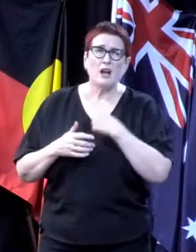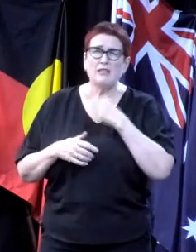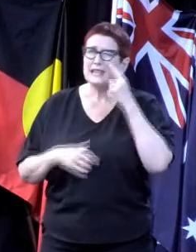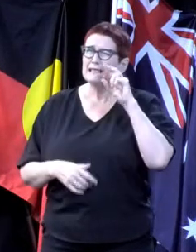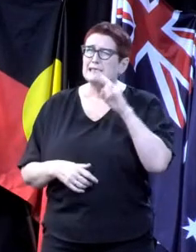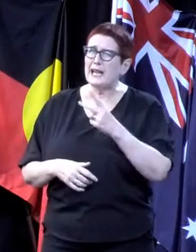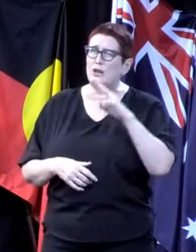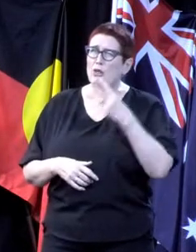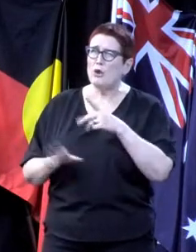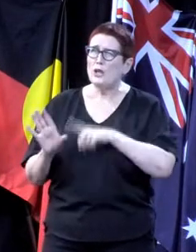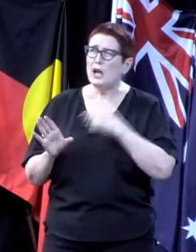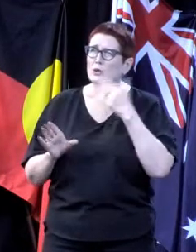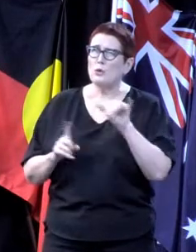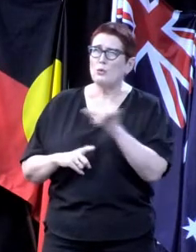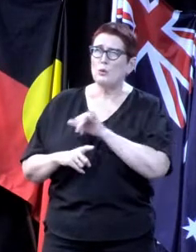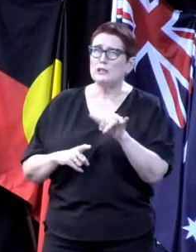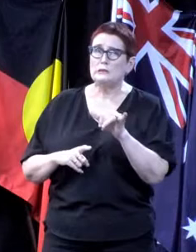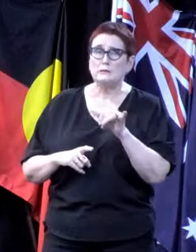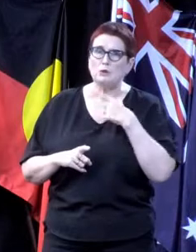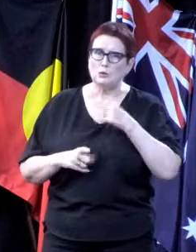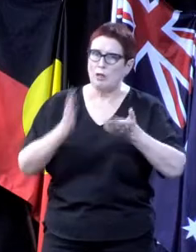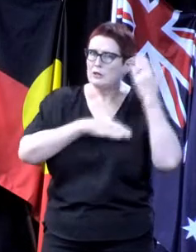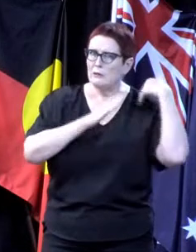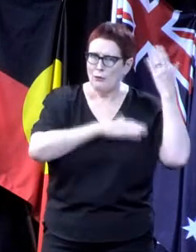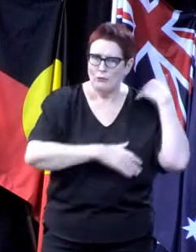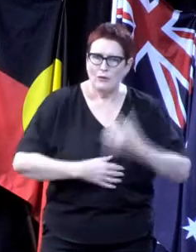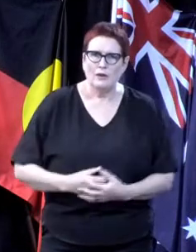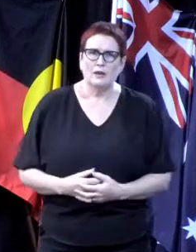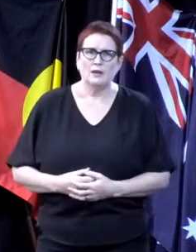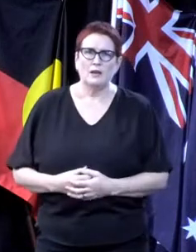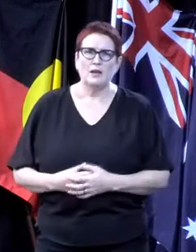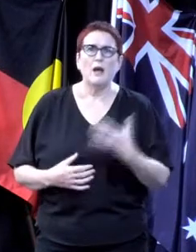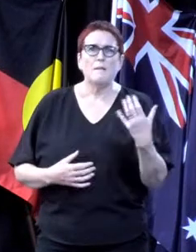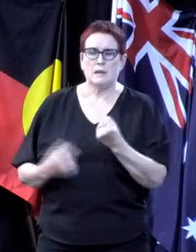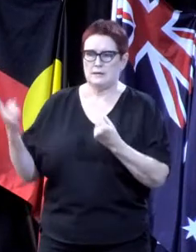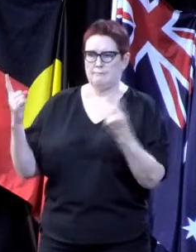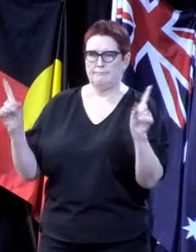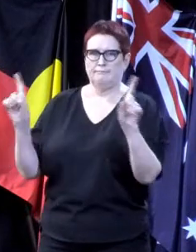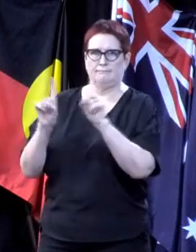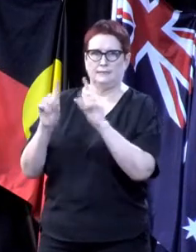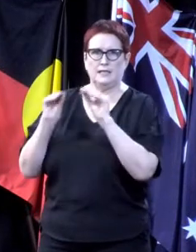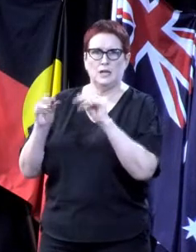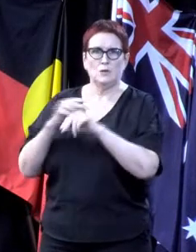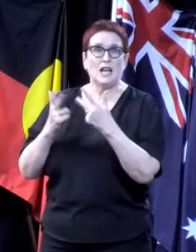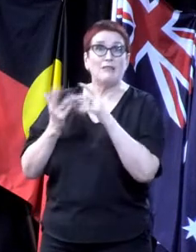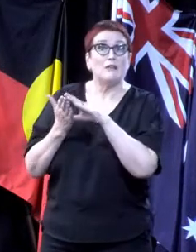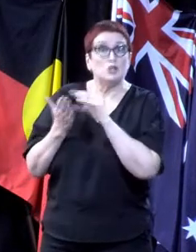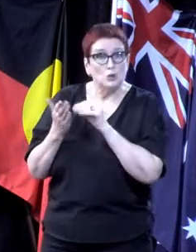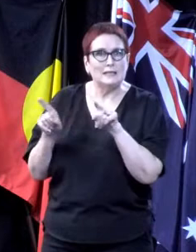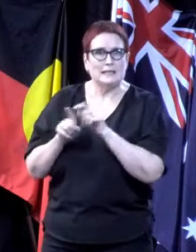I can't be certain on that given the timeframe now. But that we did a co-teaching practicum with another student that was in our course.